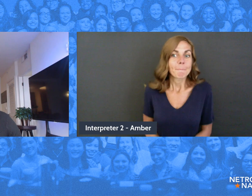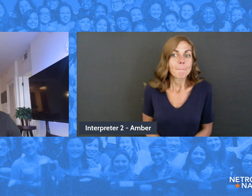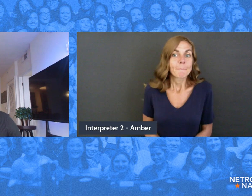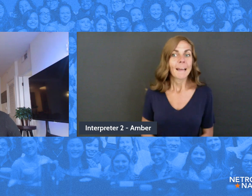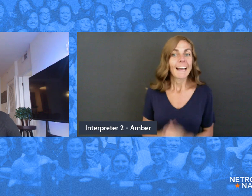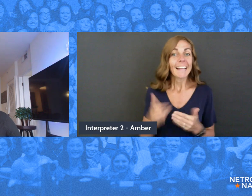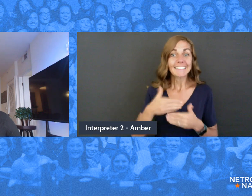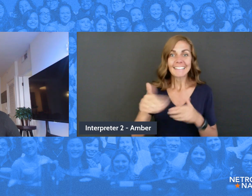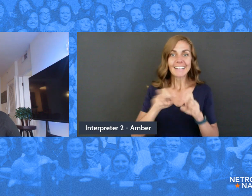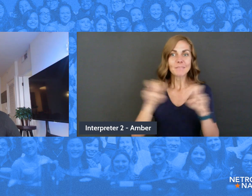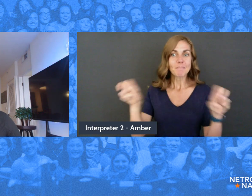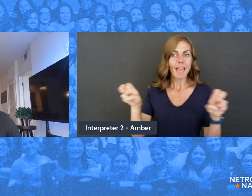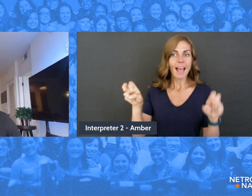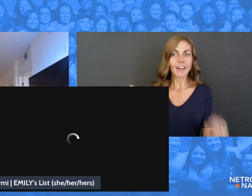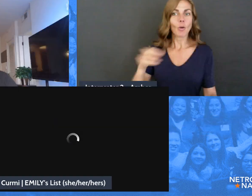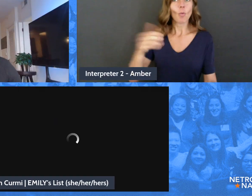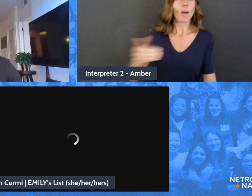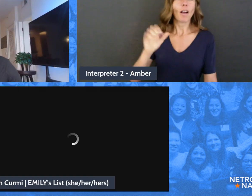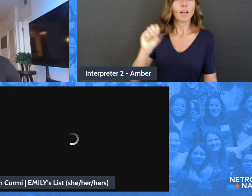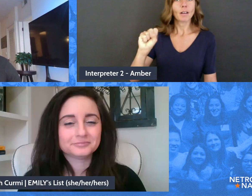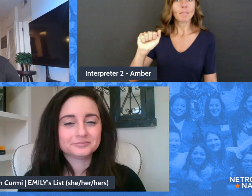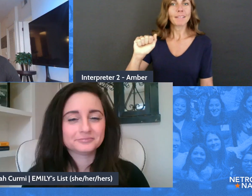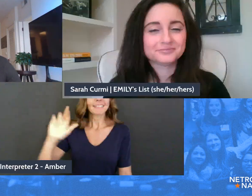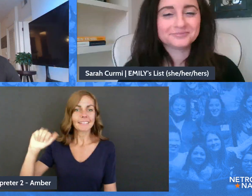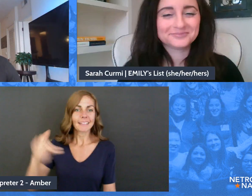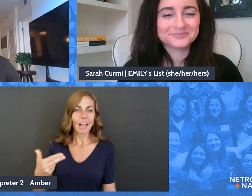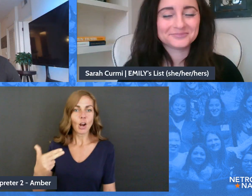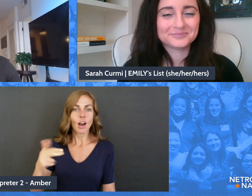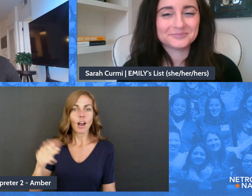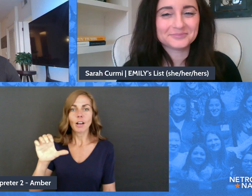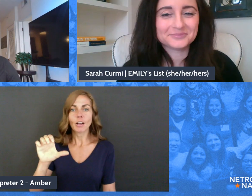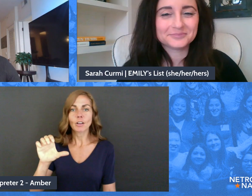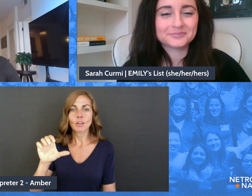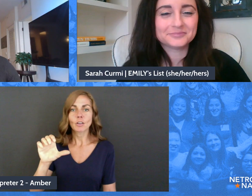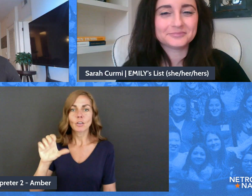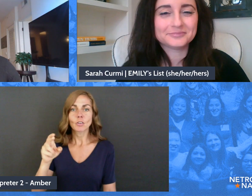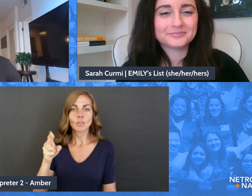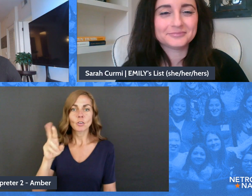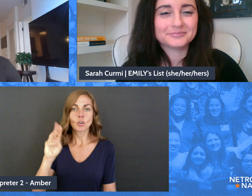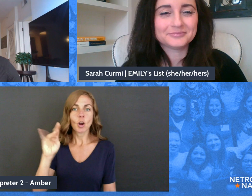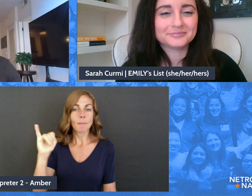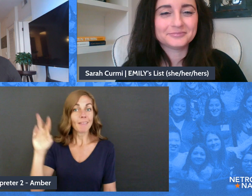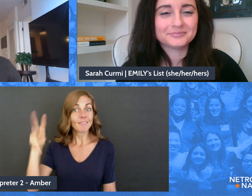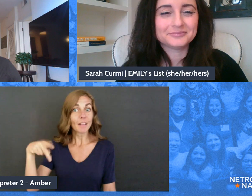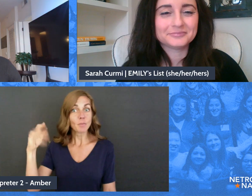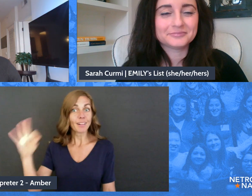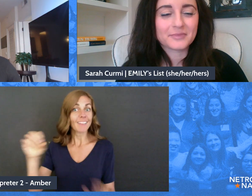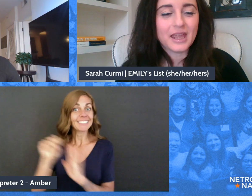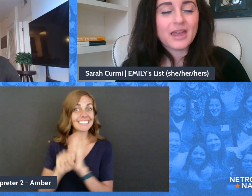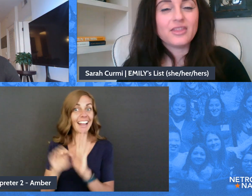I would like to welcome Sarah Curmi, Vice President of State and Local Campaigns. Welcome Sarah.